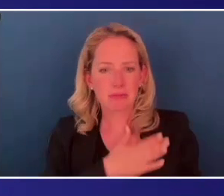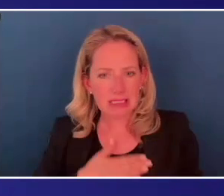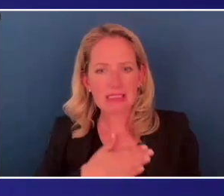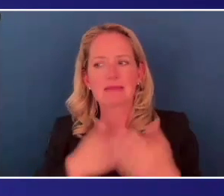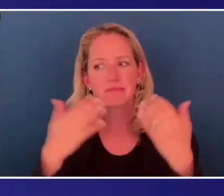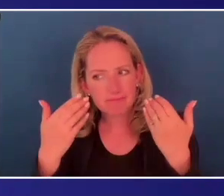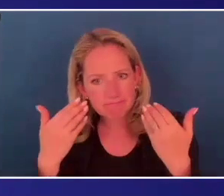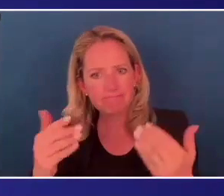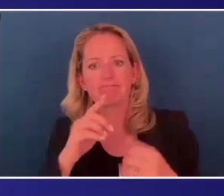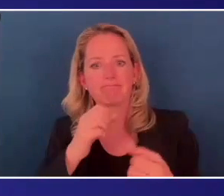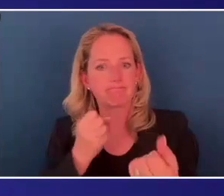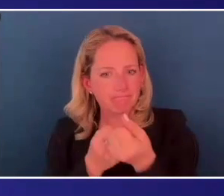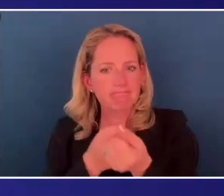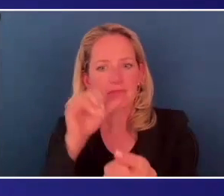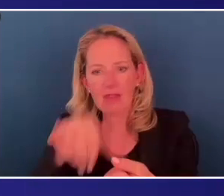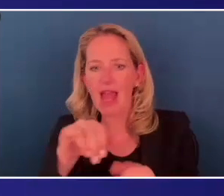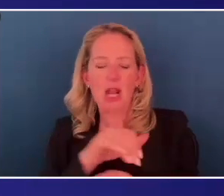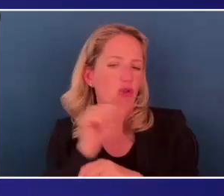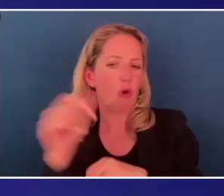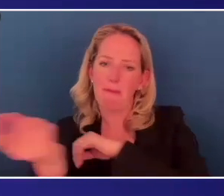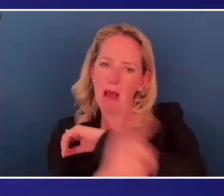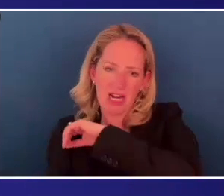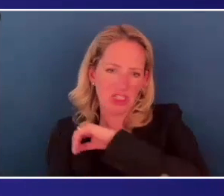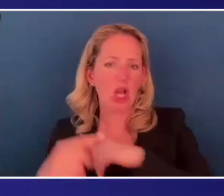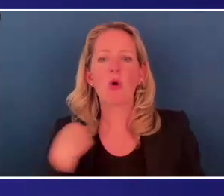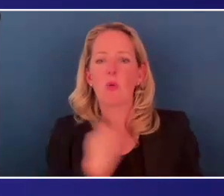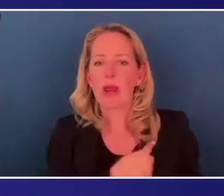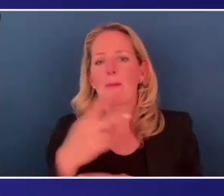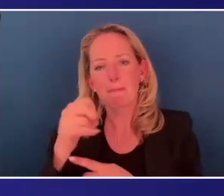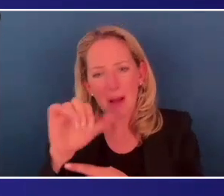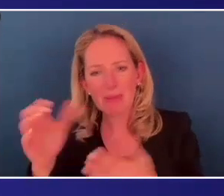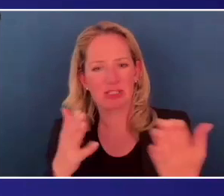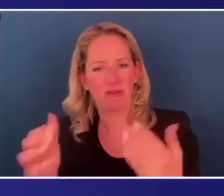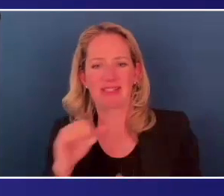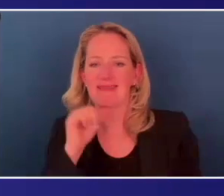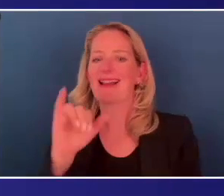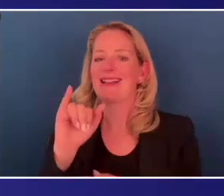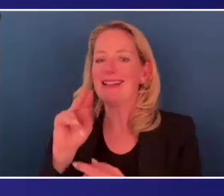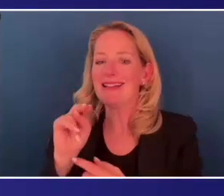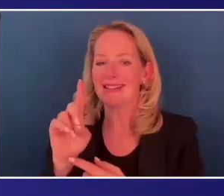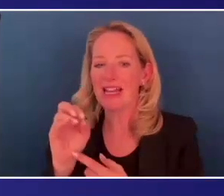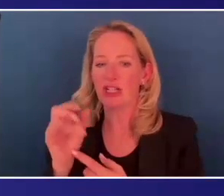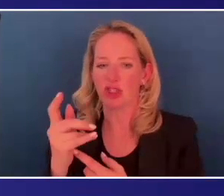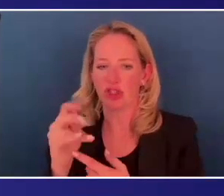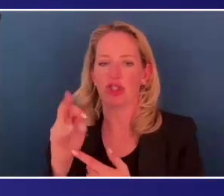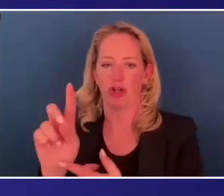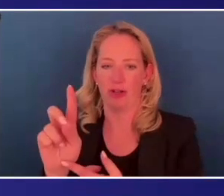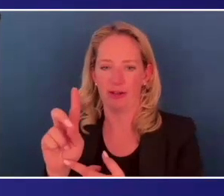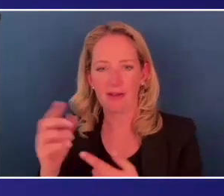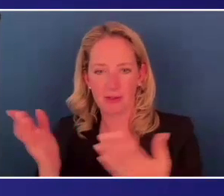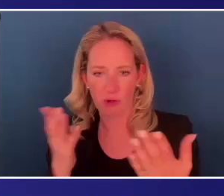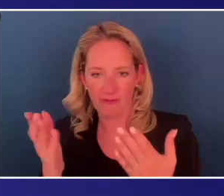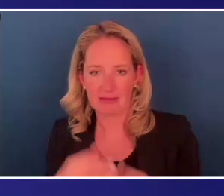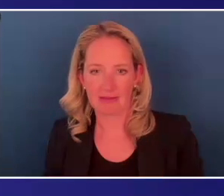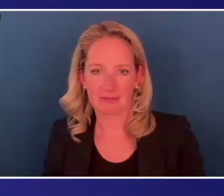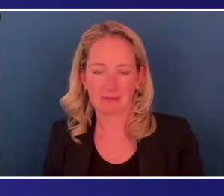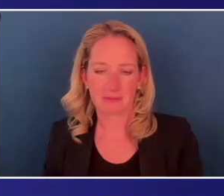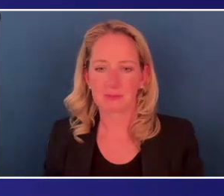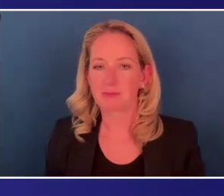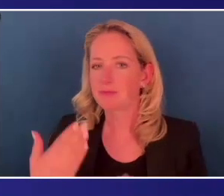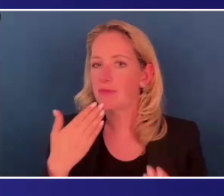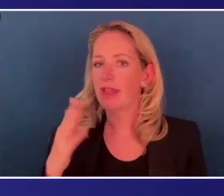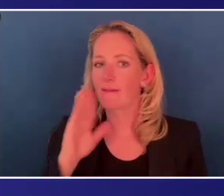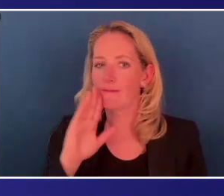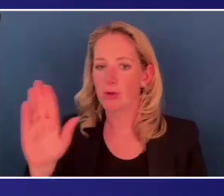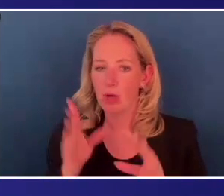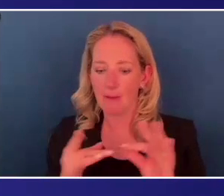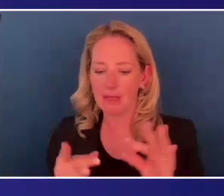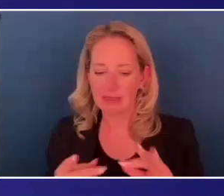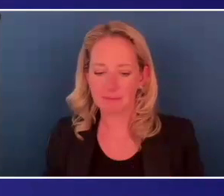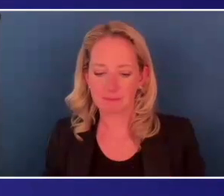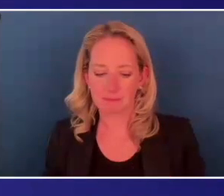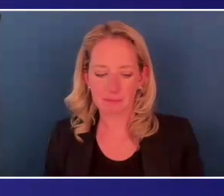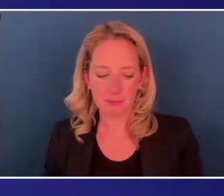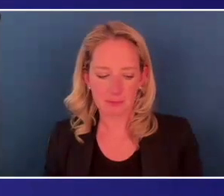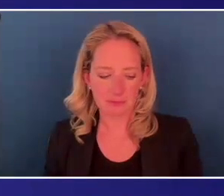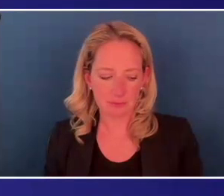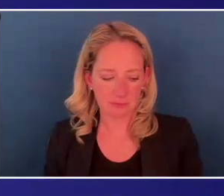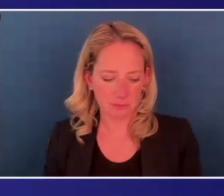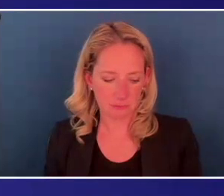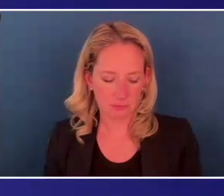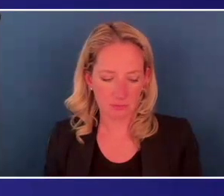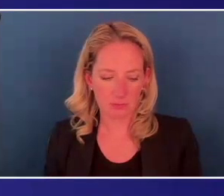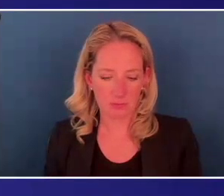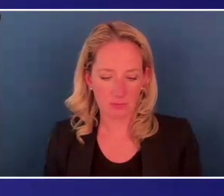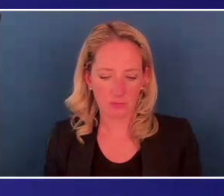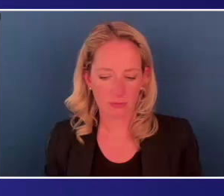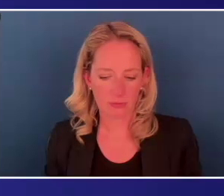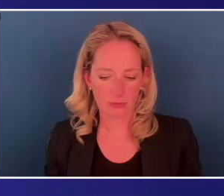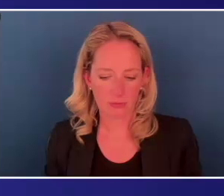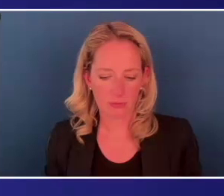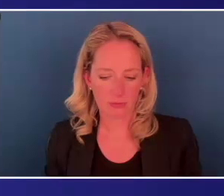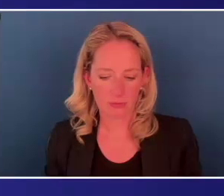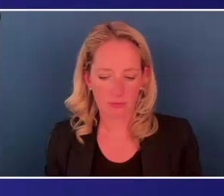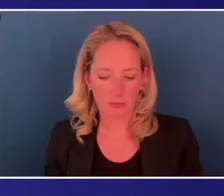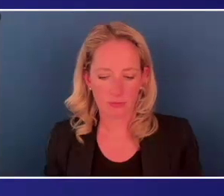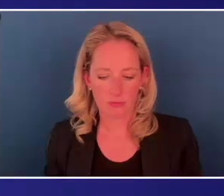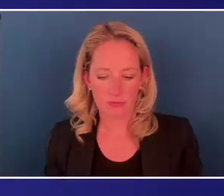We are public servants. We are not indentured servants. Thank you. Thank you for your comments.